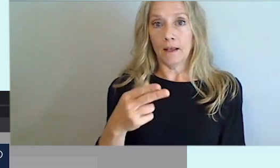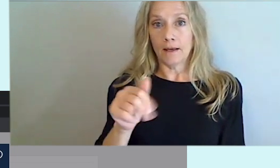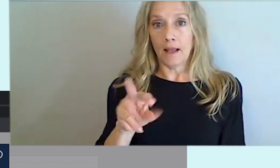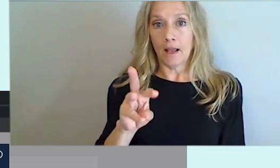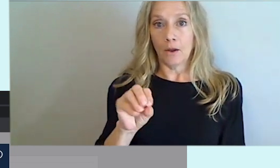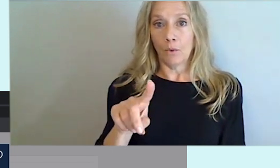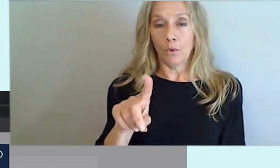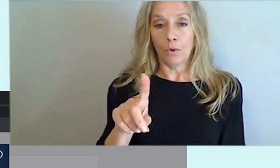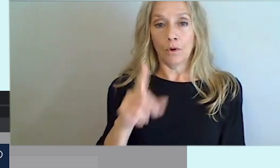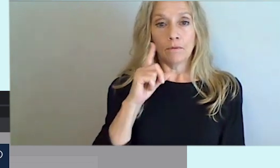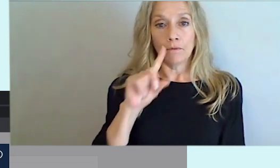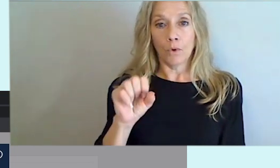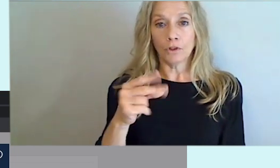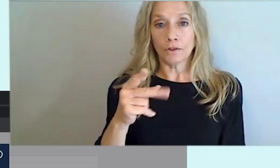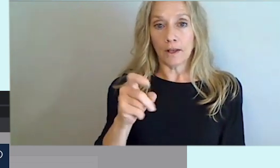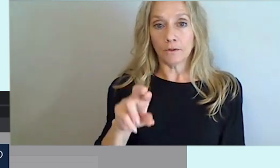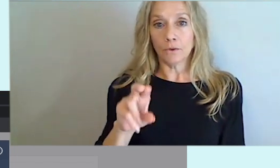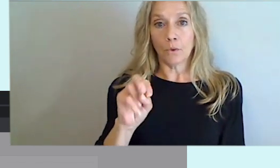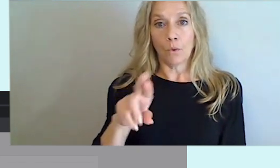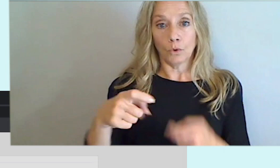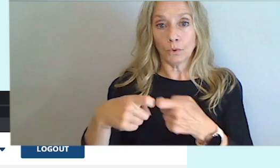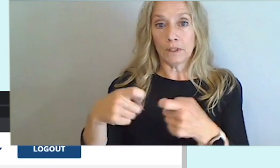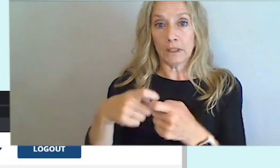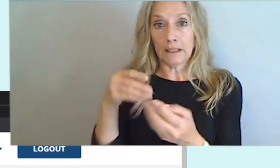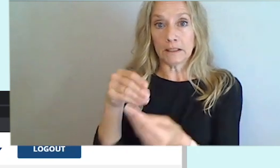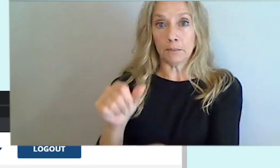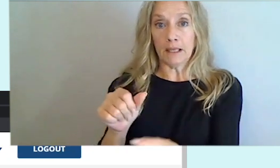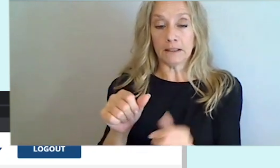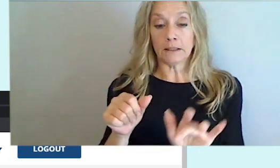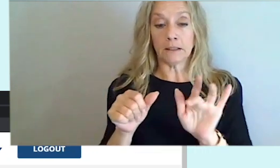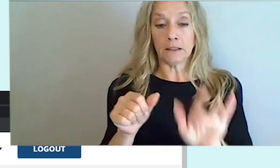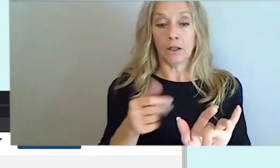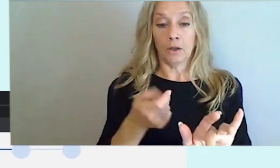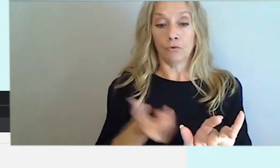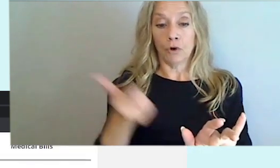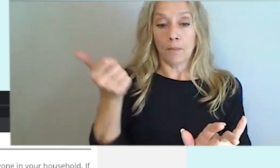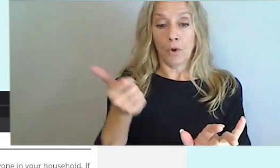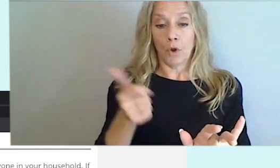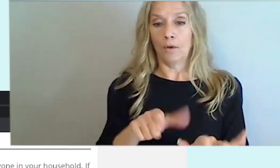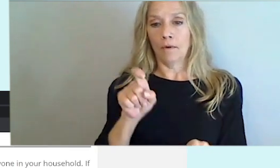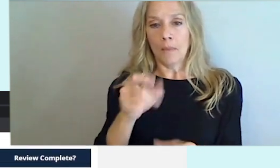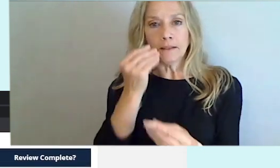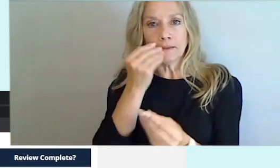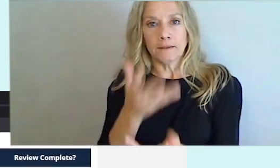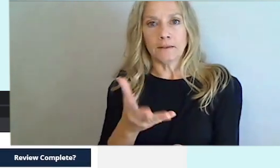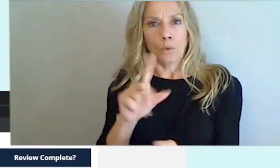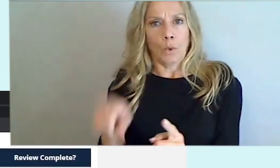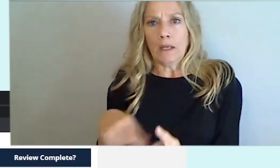the member must tell TennCare when the expense ended and click submit.